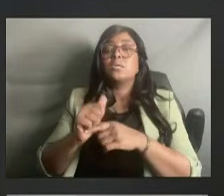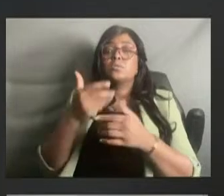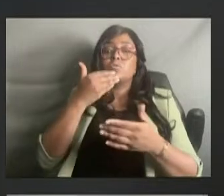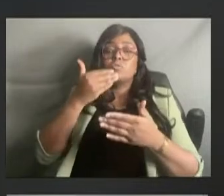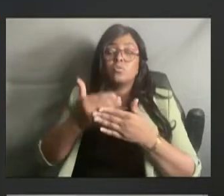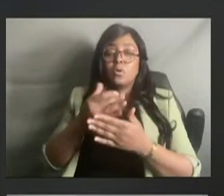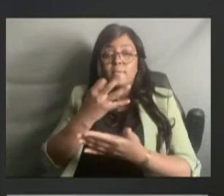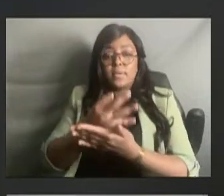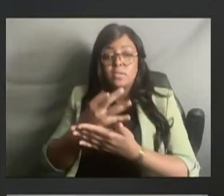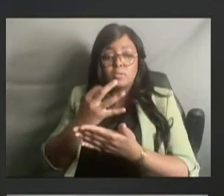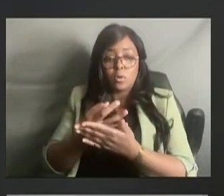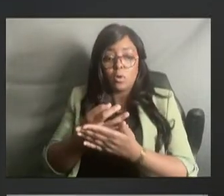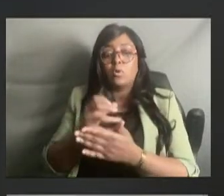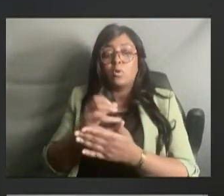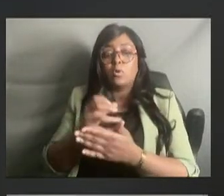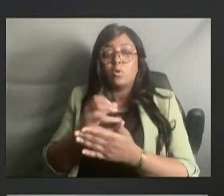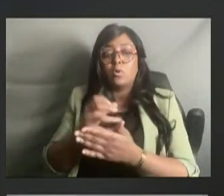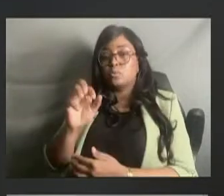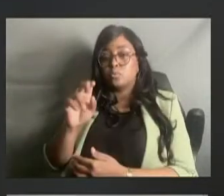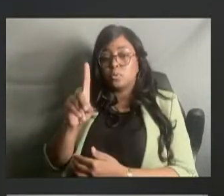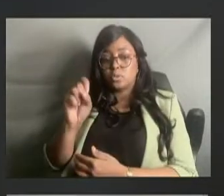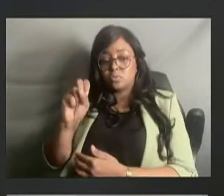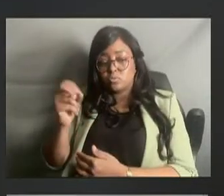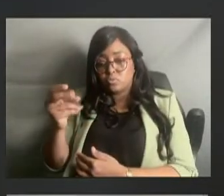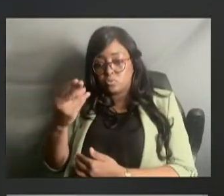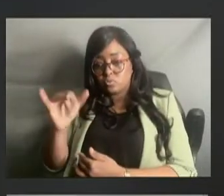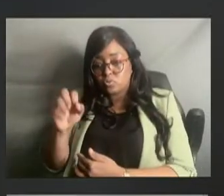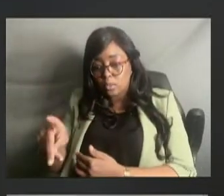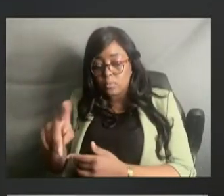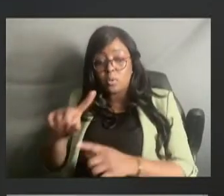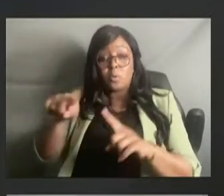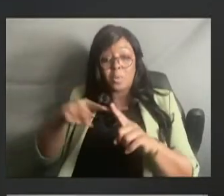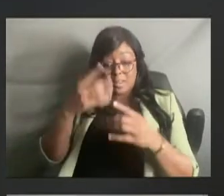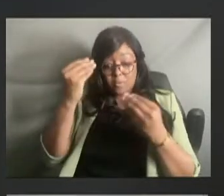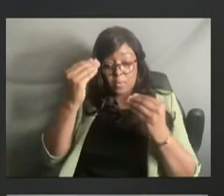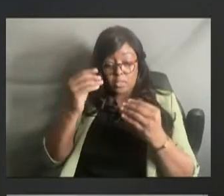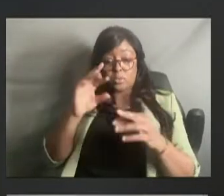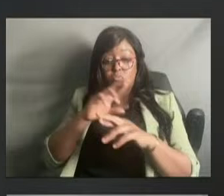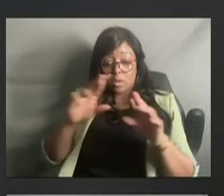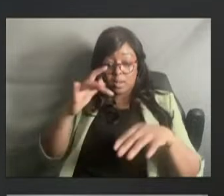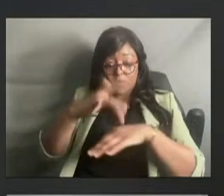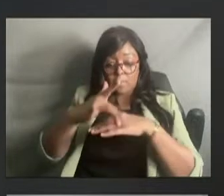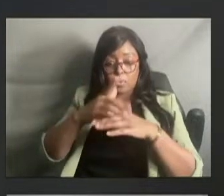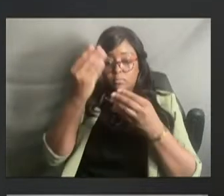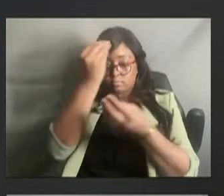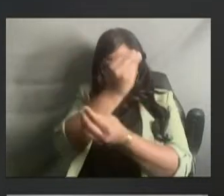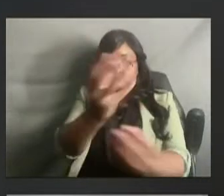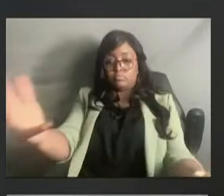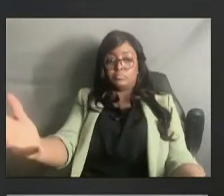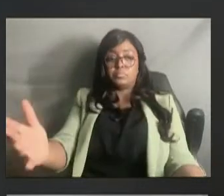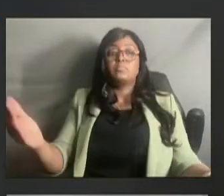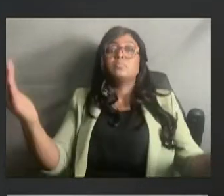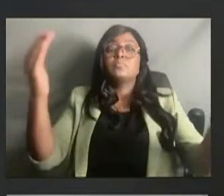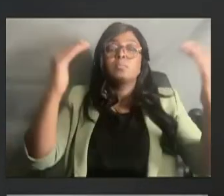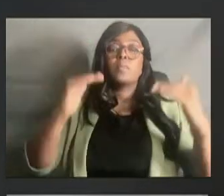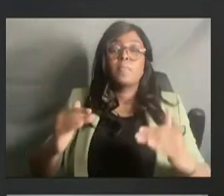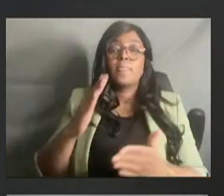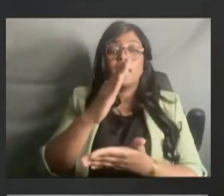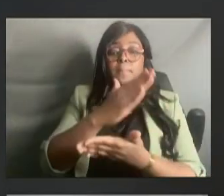exercise and exercising good fiscal stewardship and sharing that information out when we